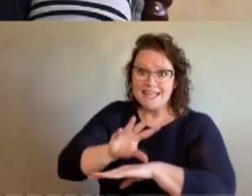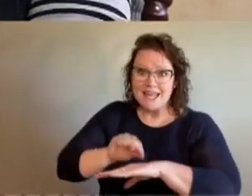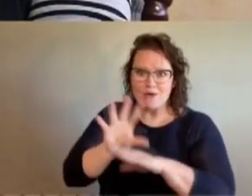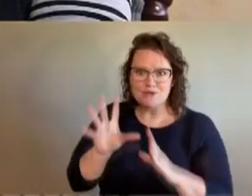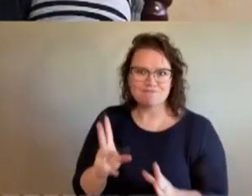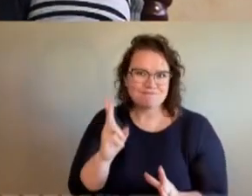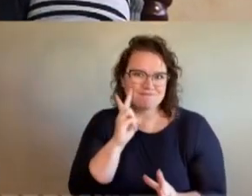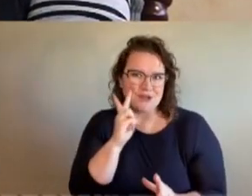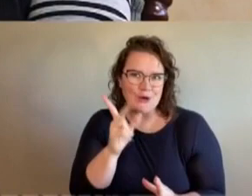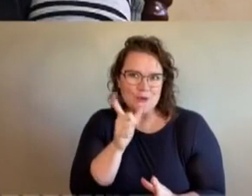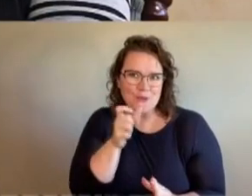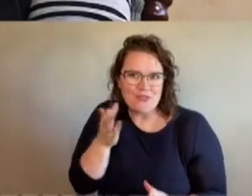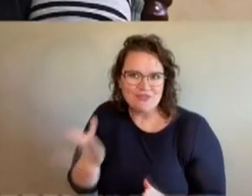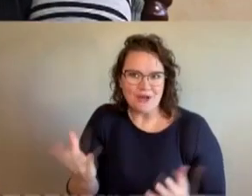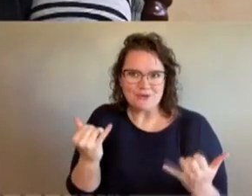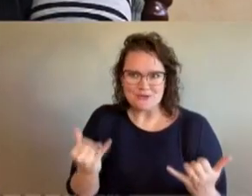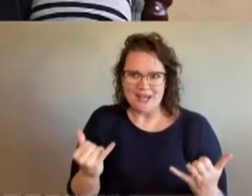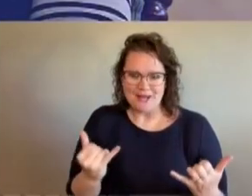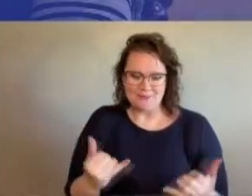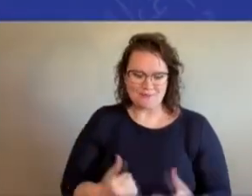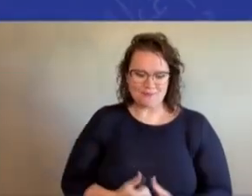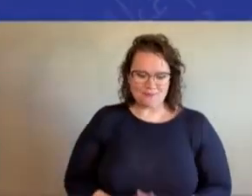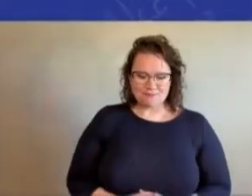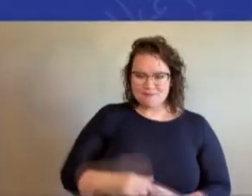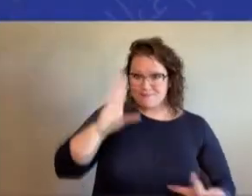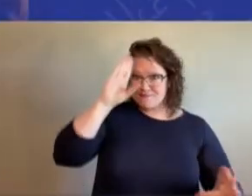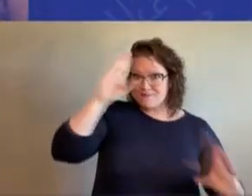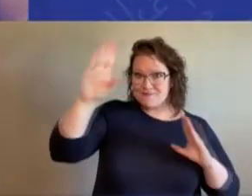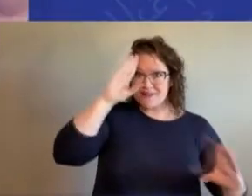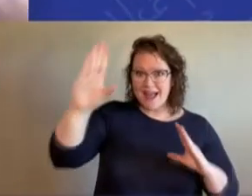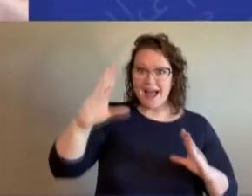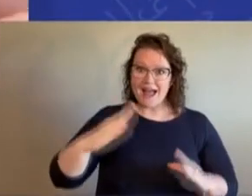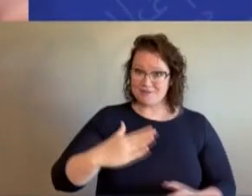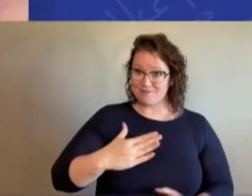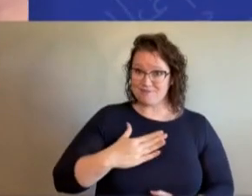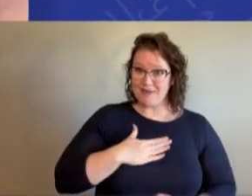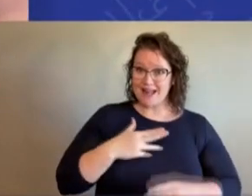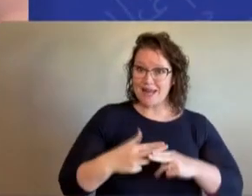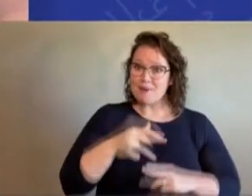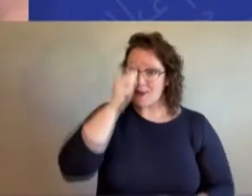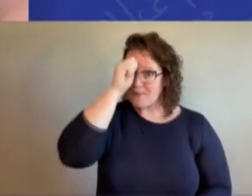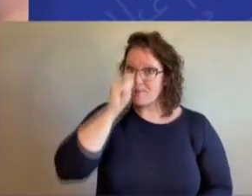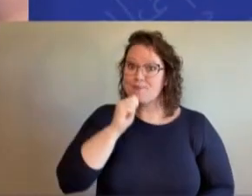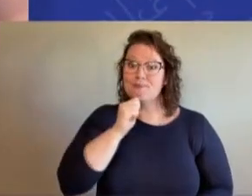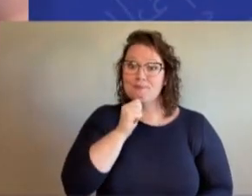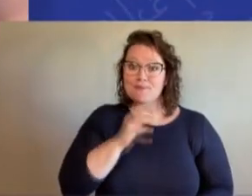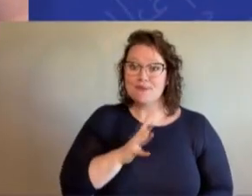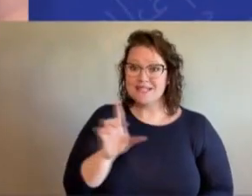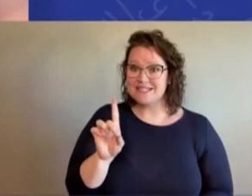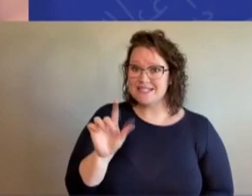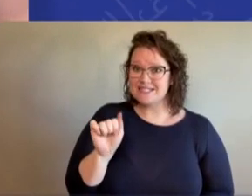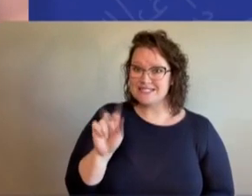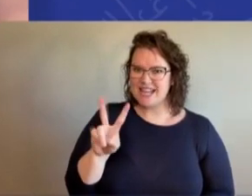Ashley: I couldn't think of any better way to bring you some positivity today than being able to talk to some of our incredible counselors. Let's go see who is in our